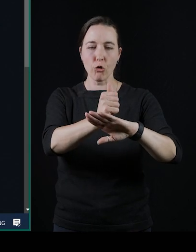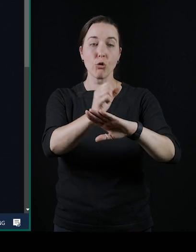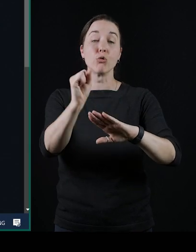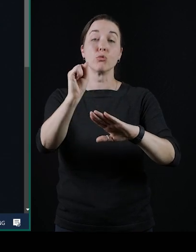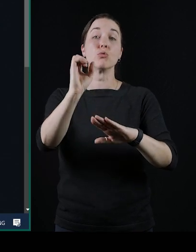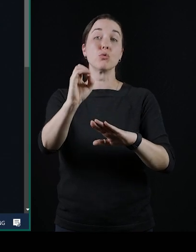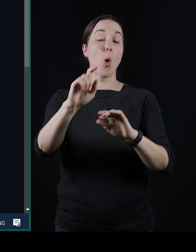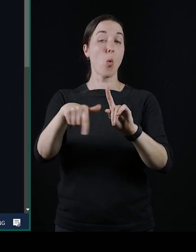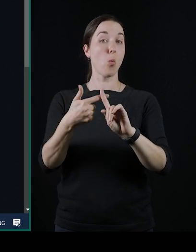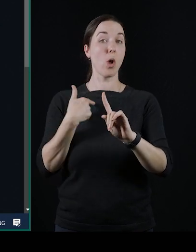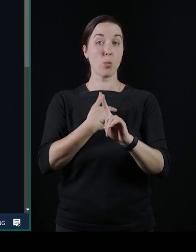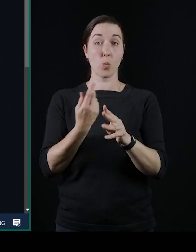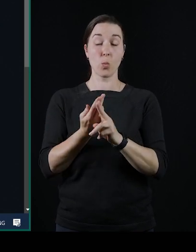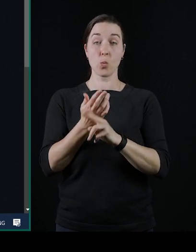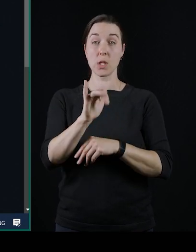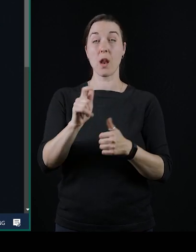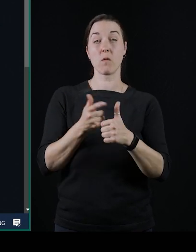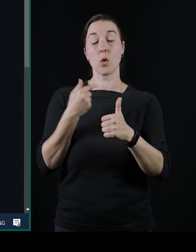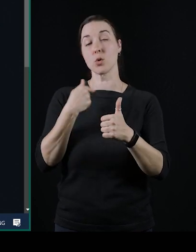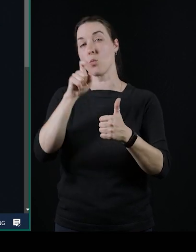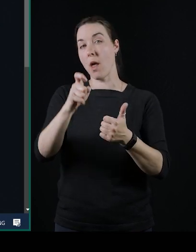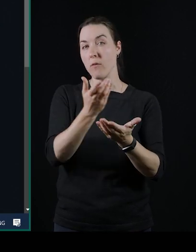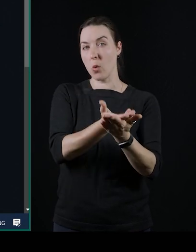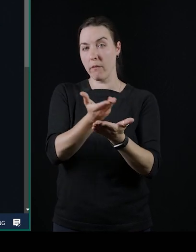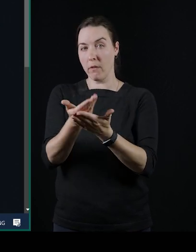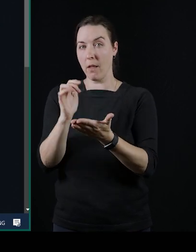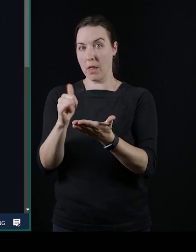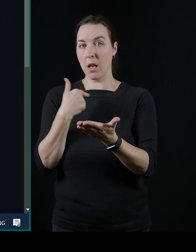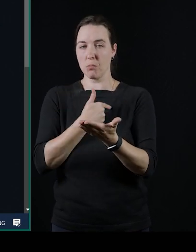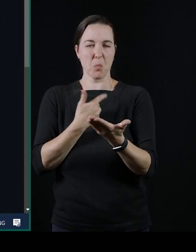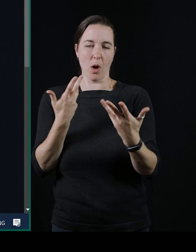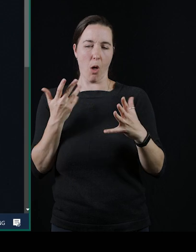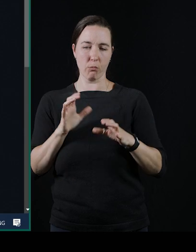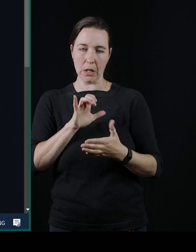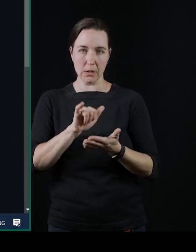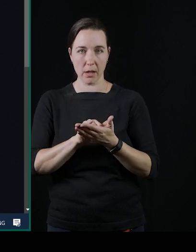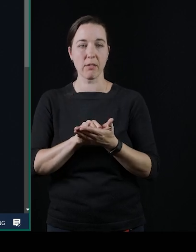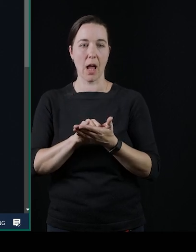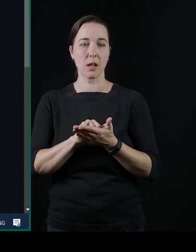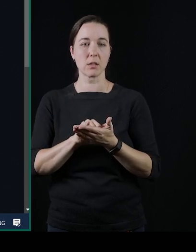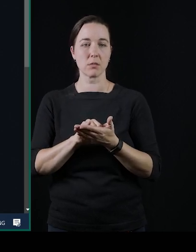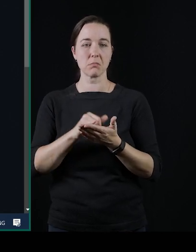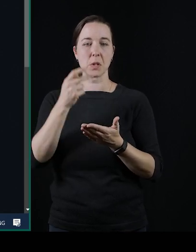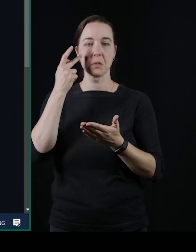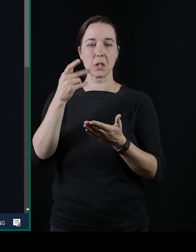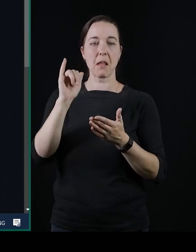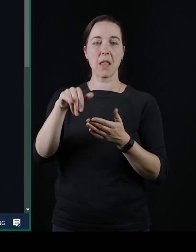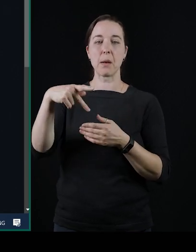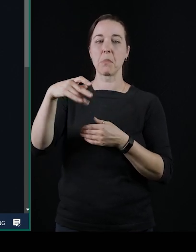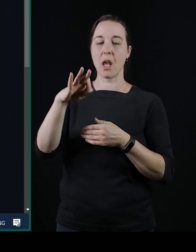So when we use them first, we need to authenticate. We'll have already done that. Call, set PF title,